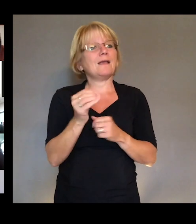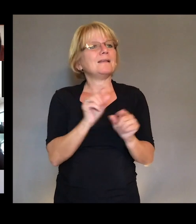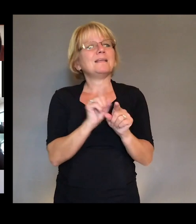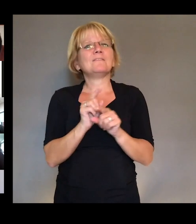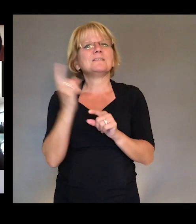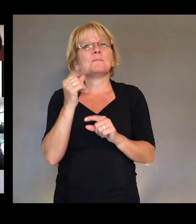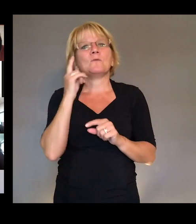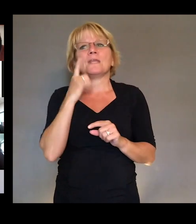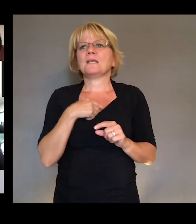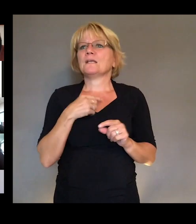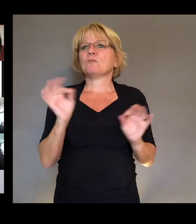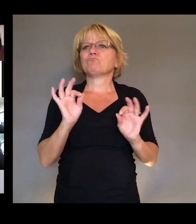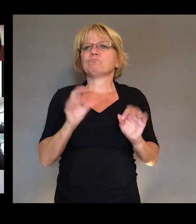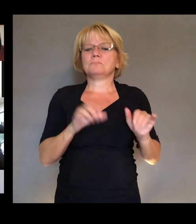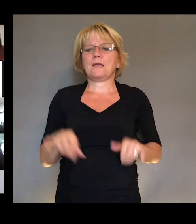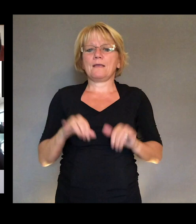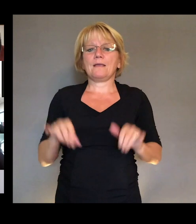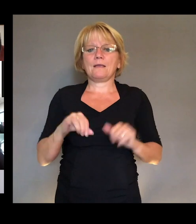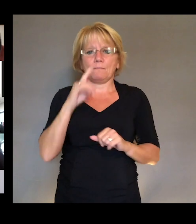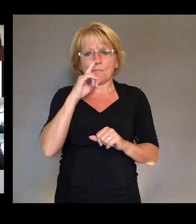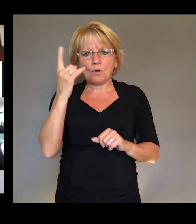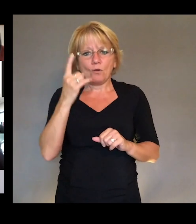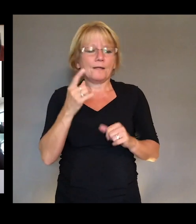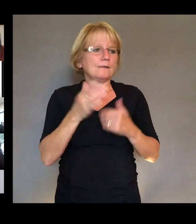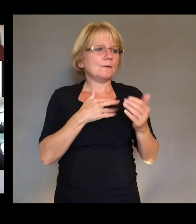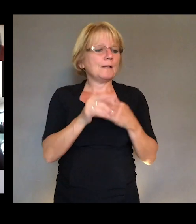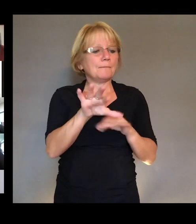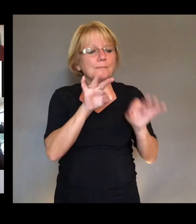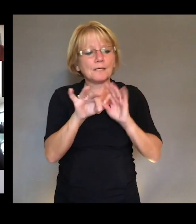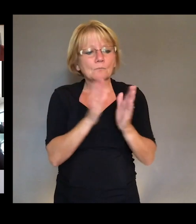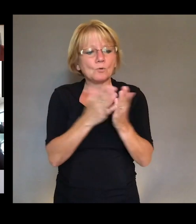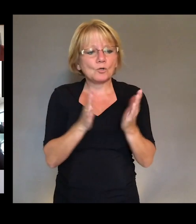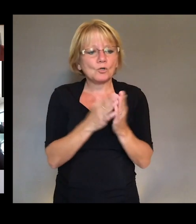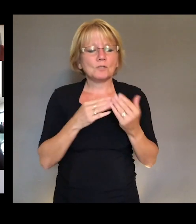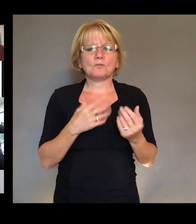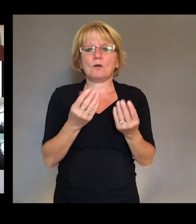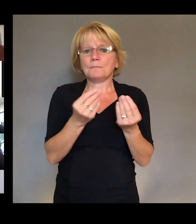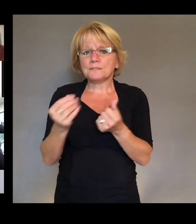And even something as seemingly routine and boring as a choice of textbooks or course materials